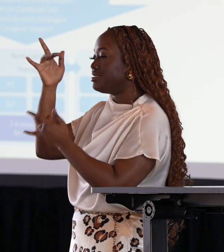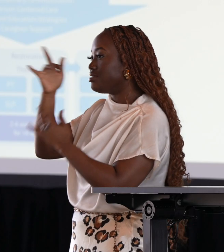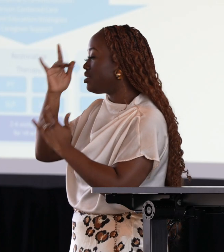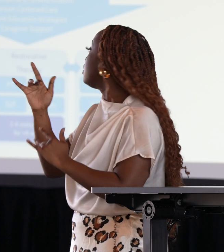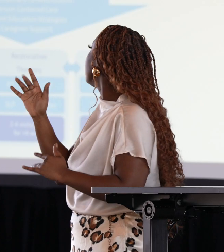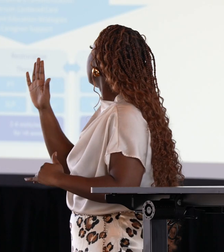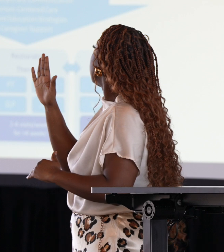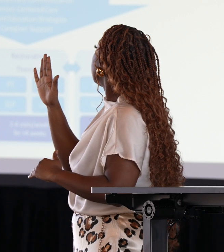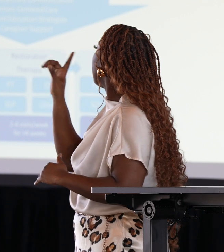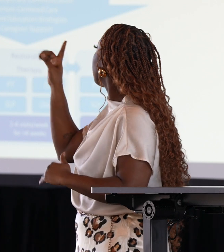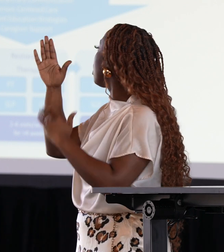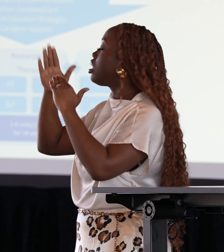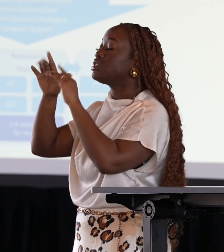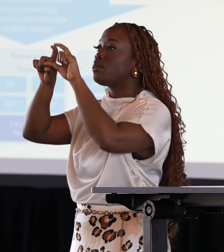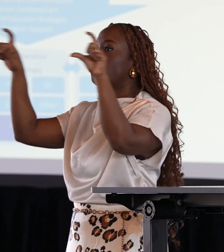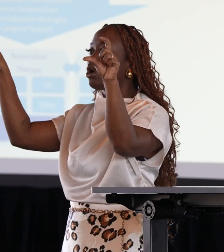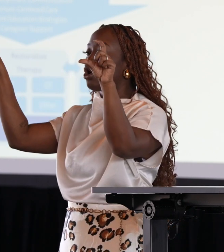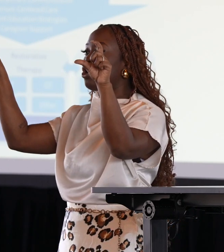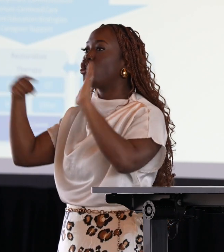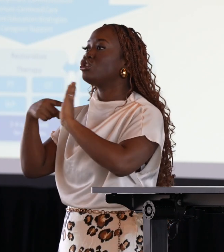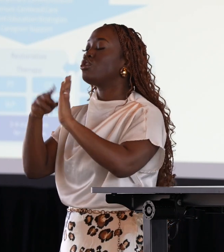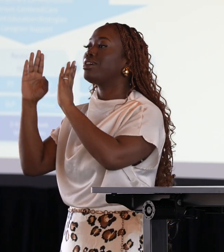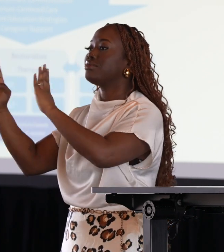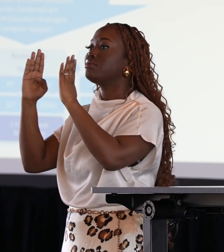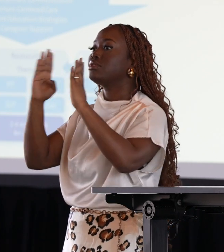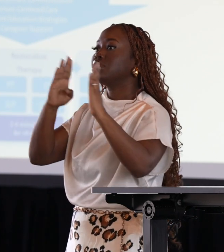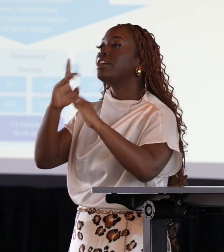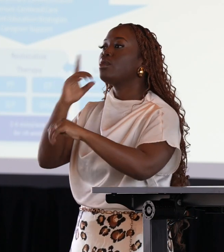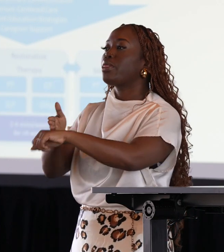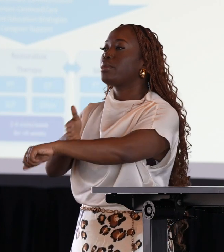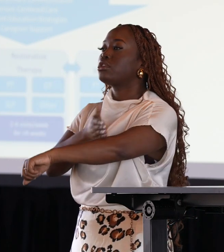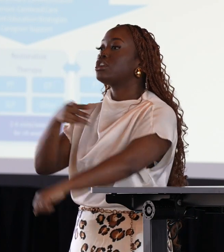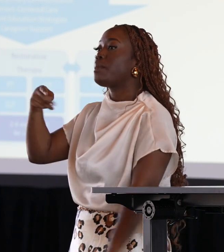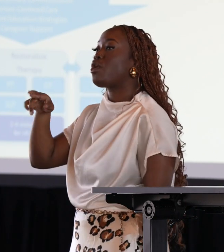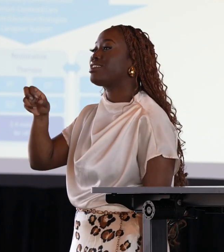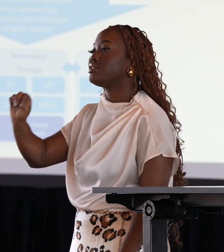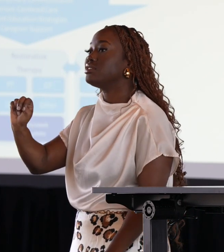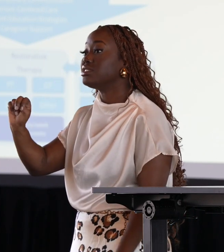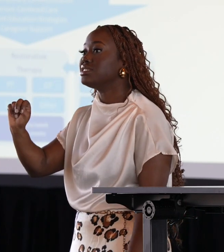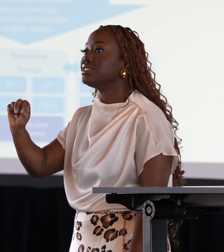rows. So the top row is showing the stage of disease progression of Parkinson's. So Parkinson's usually kind of the early